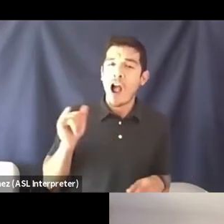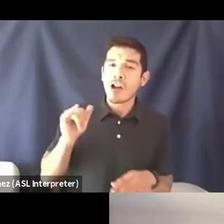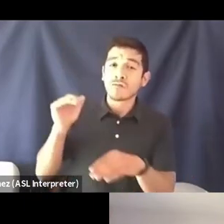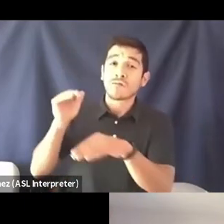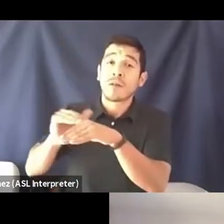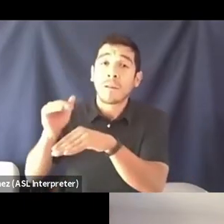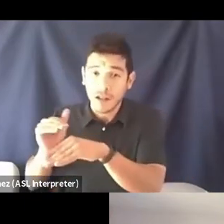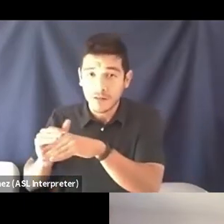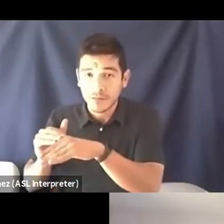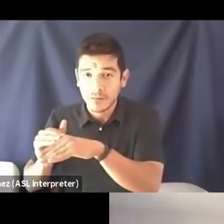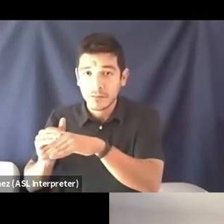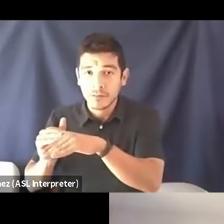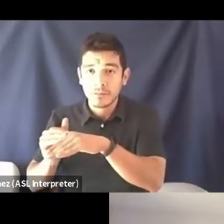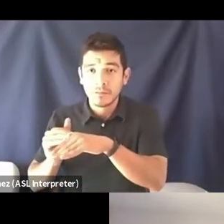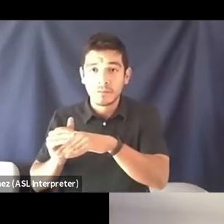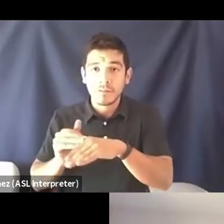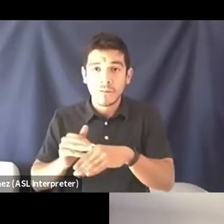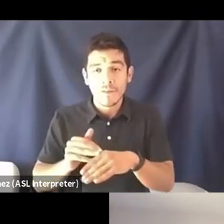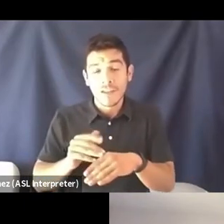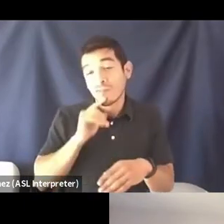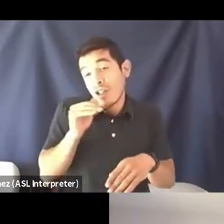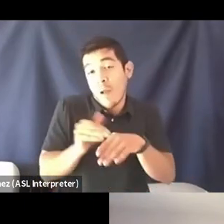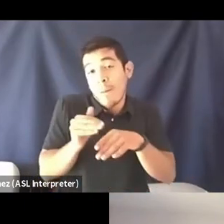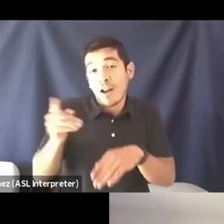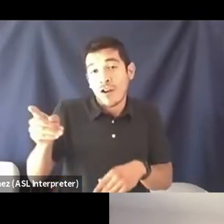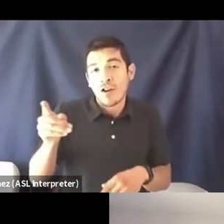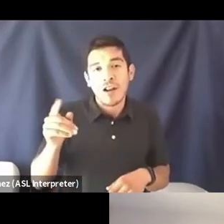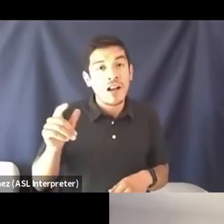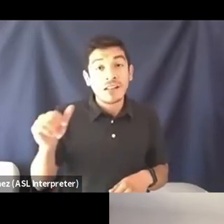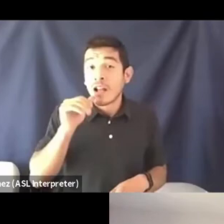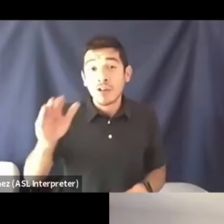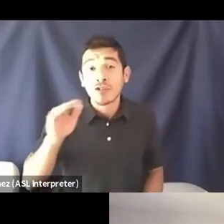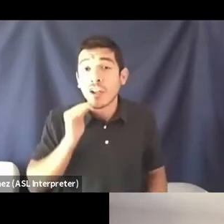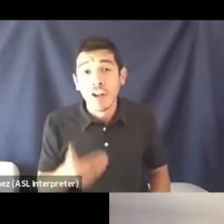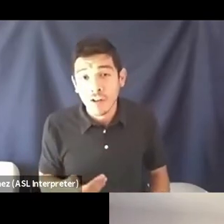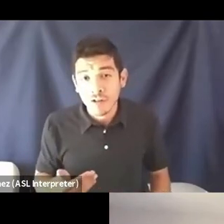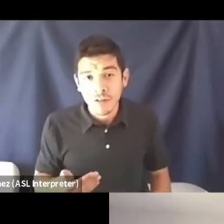Basically reminding her, this is not your daughter. Your daughter is gone.